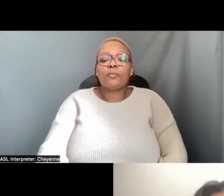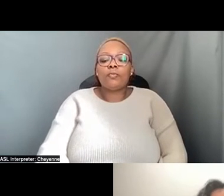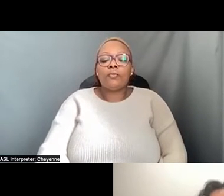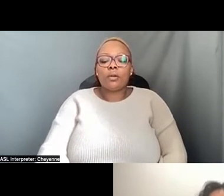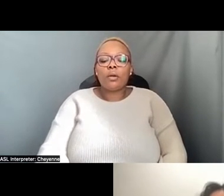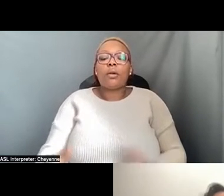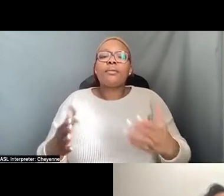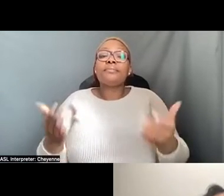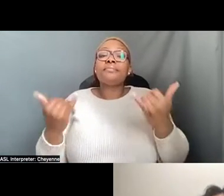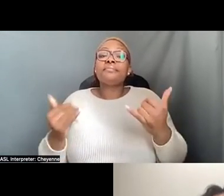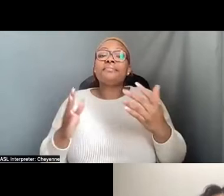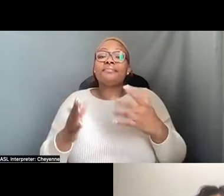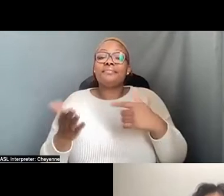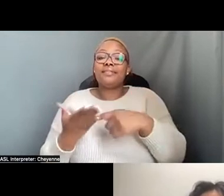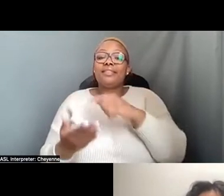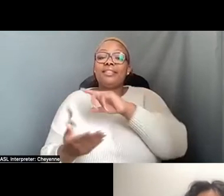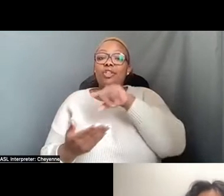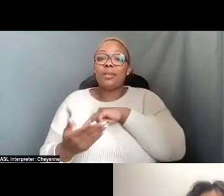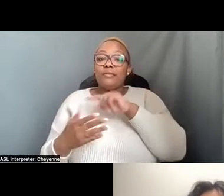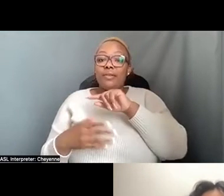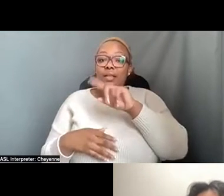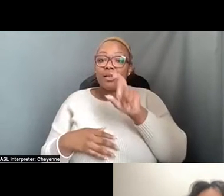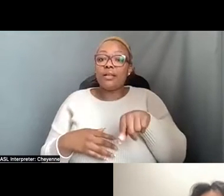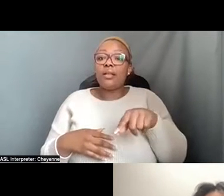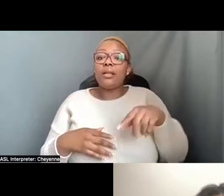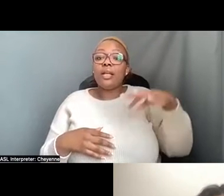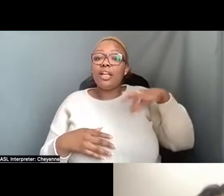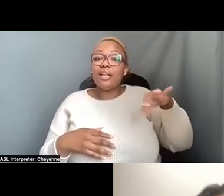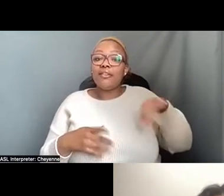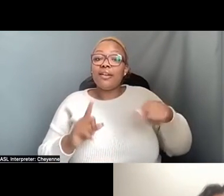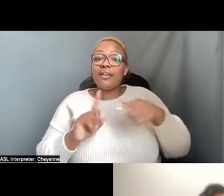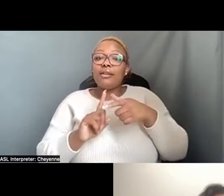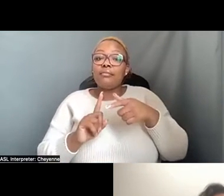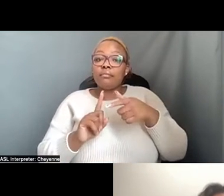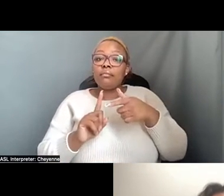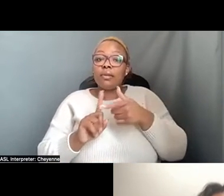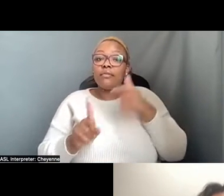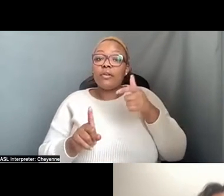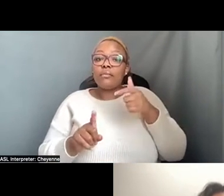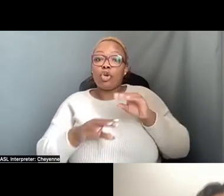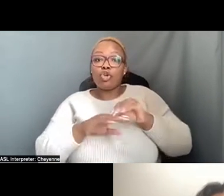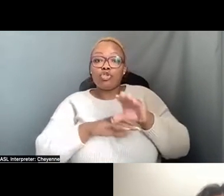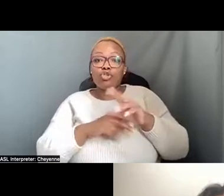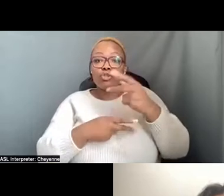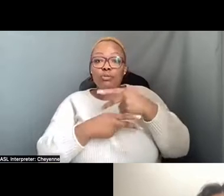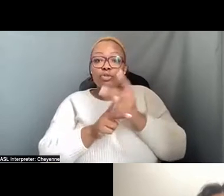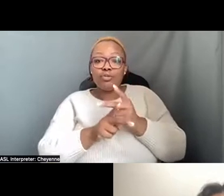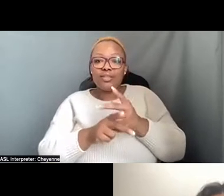Can the credit be from a consulting producer? And I can answer this one just to say that we'd prefer